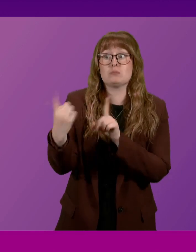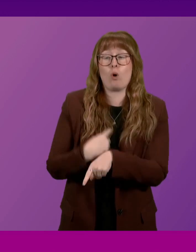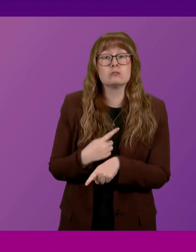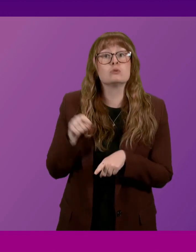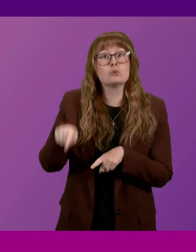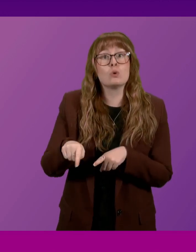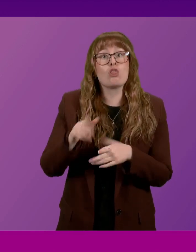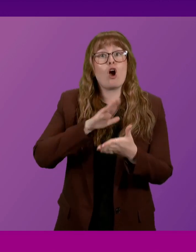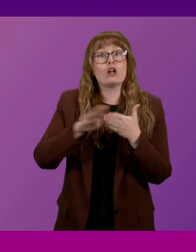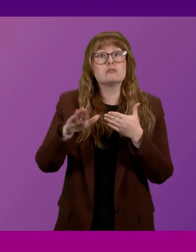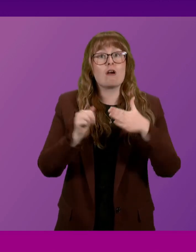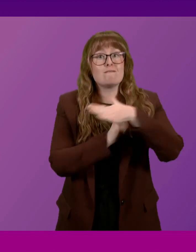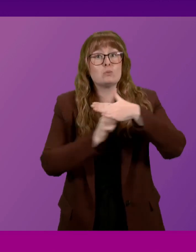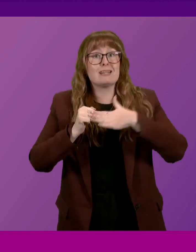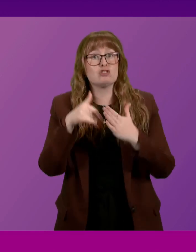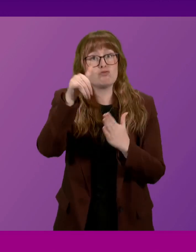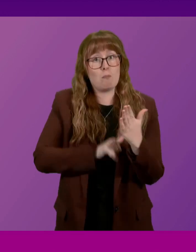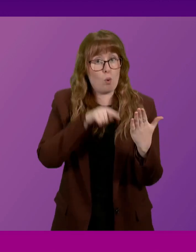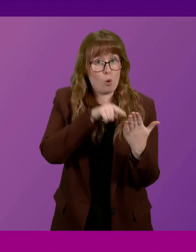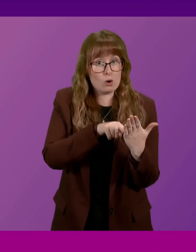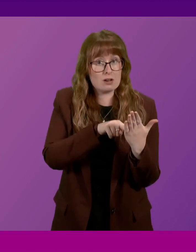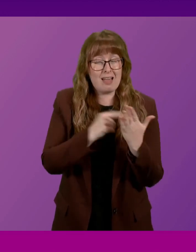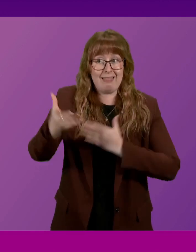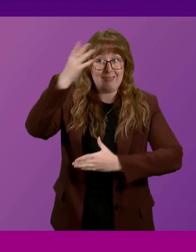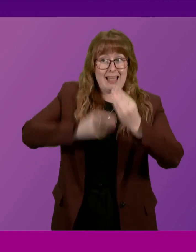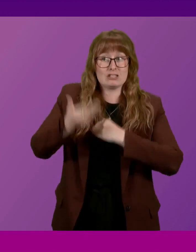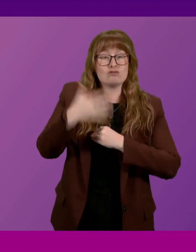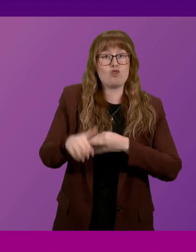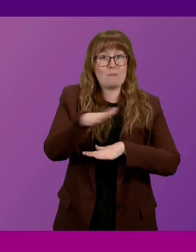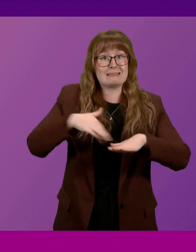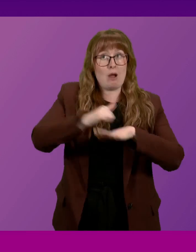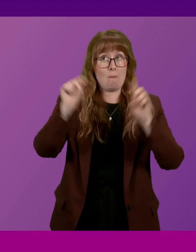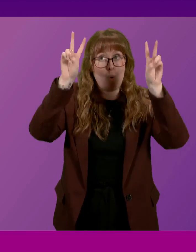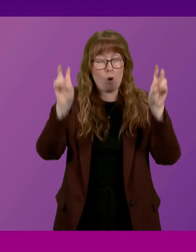the Hunter Foundation report, “Lessons from Singapore for Scotland’s Economy”.